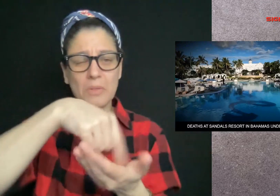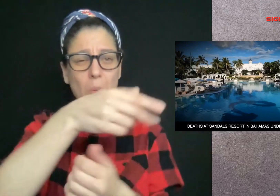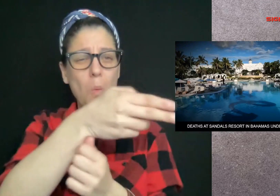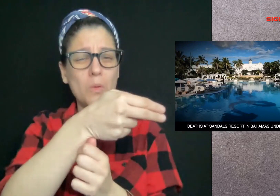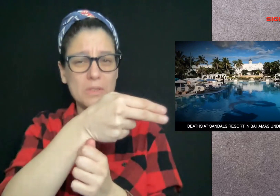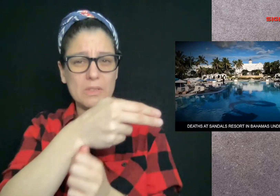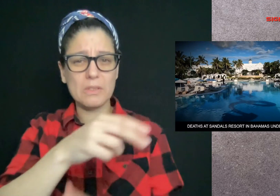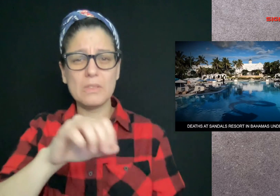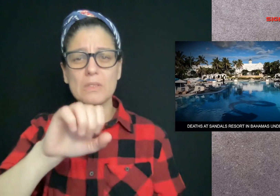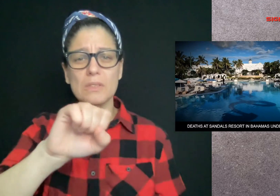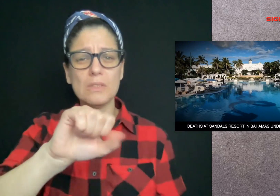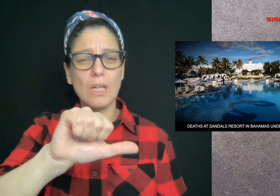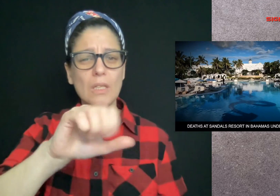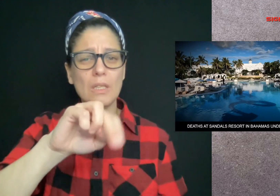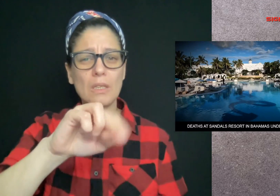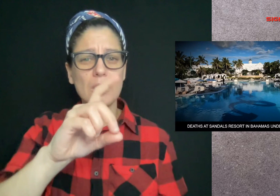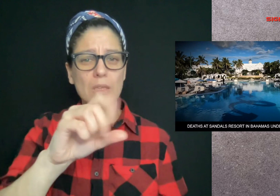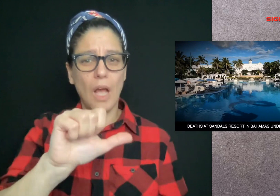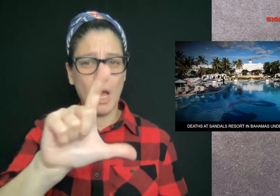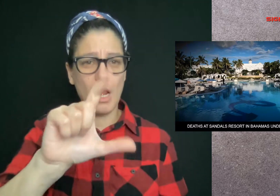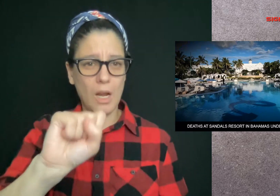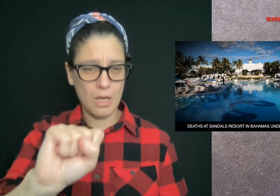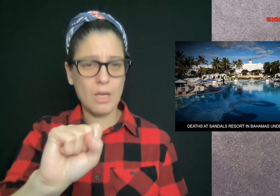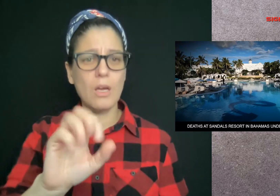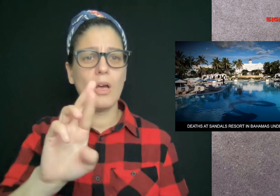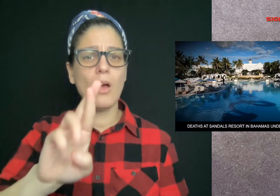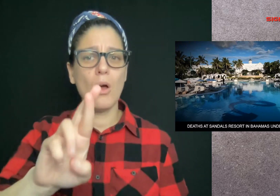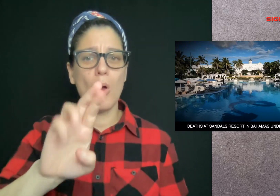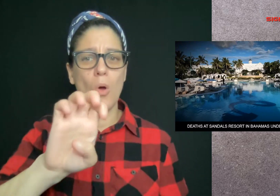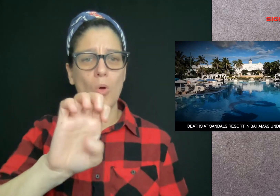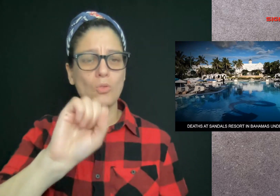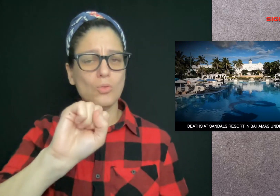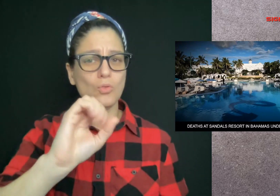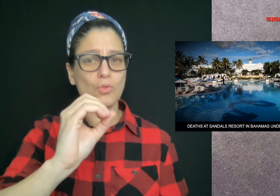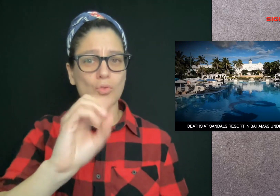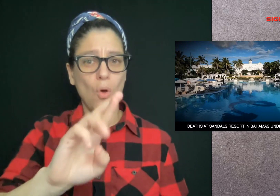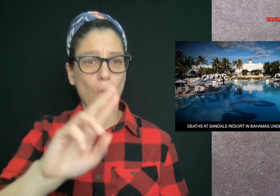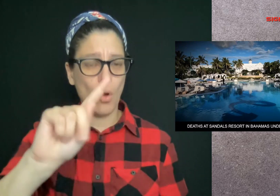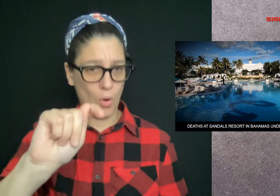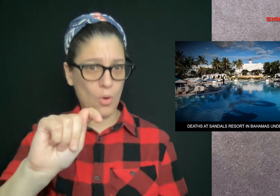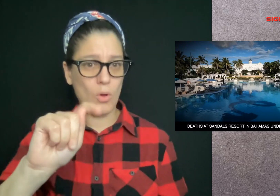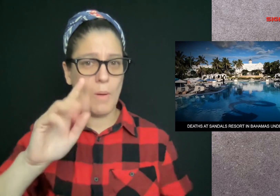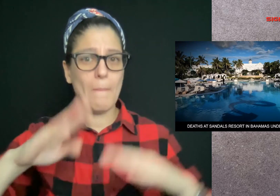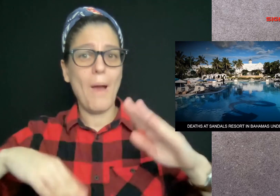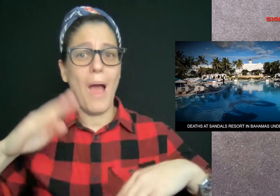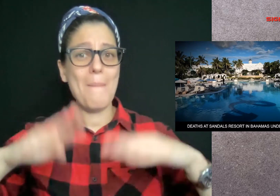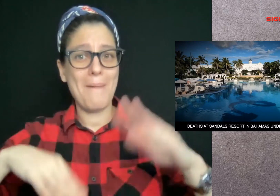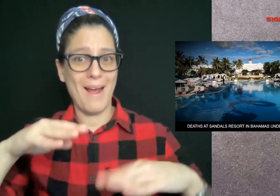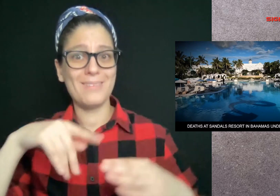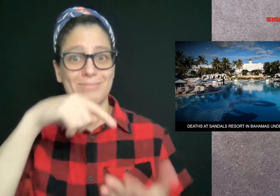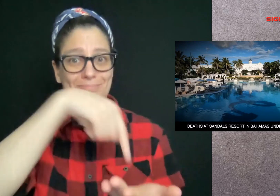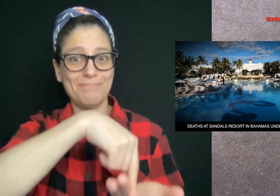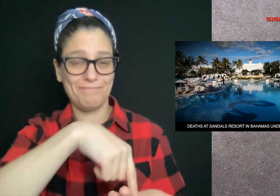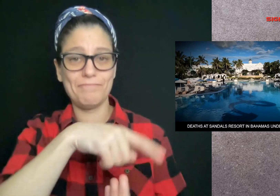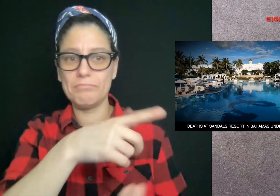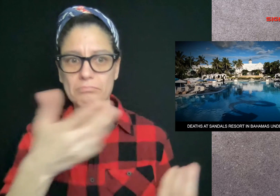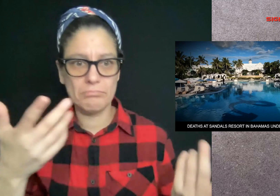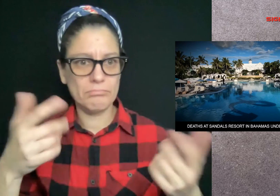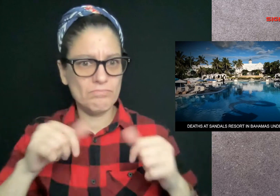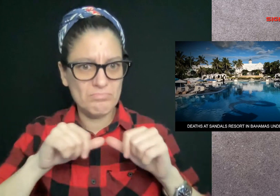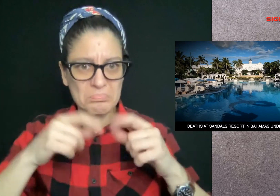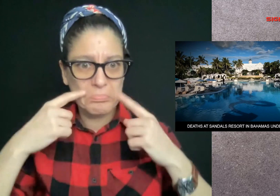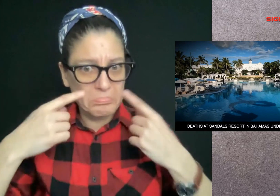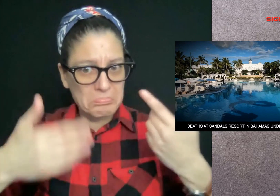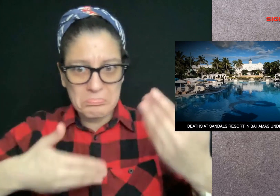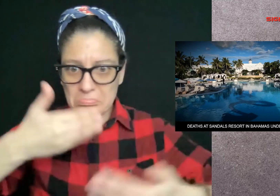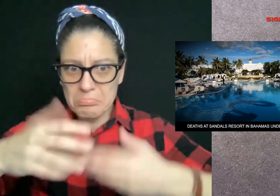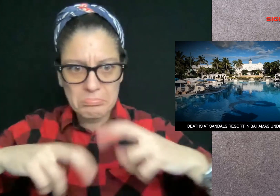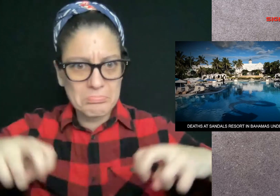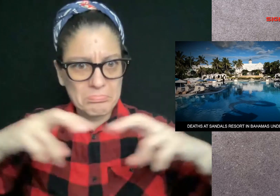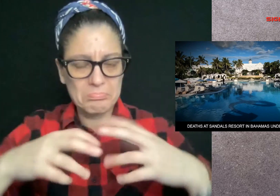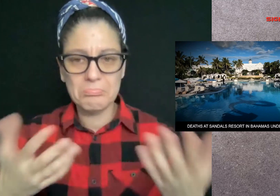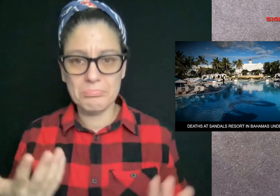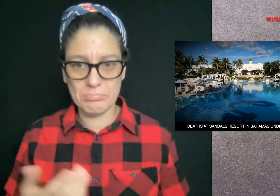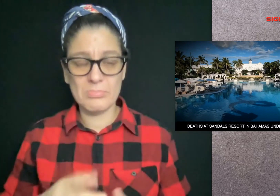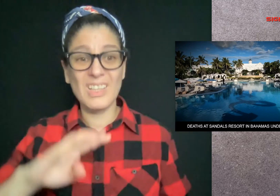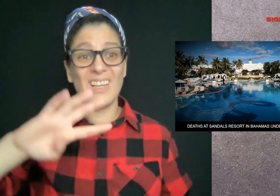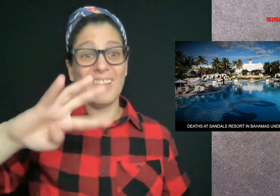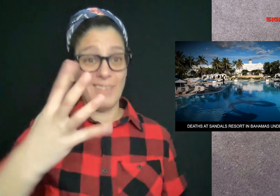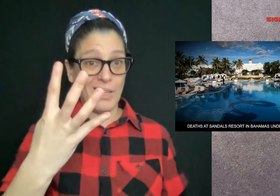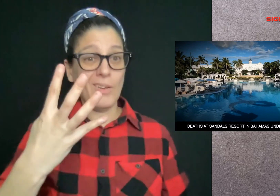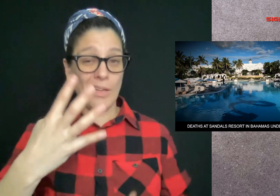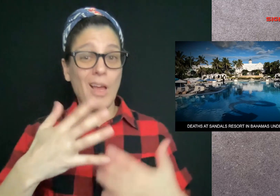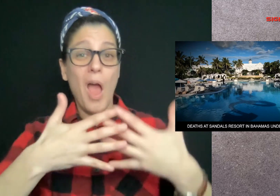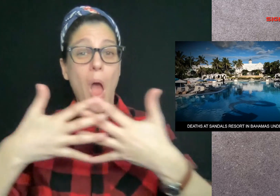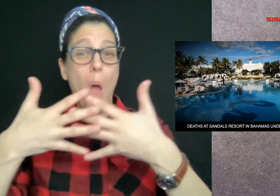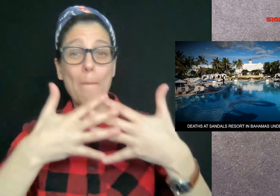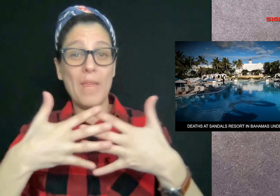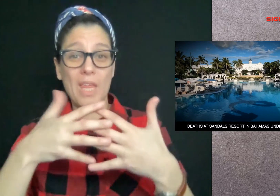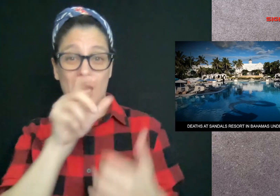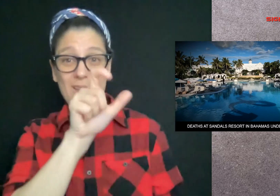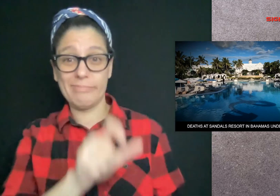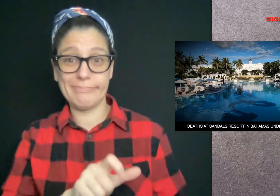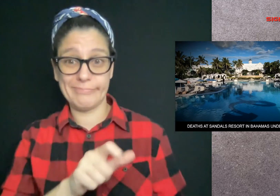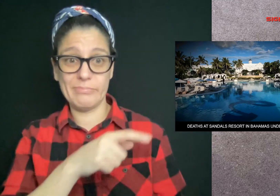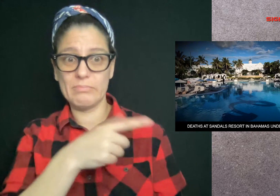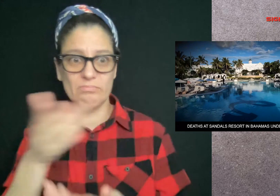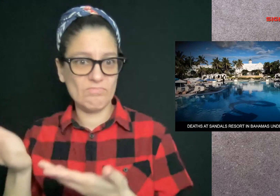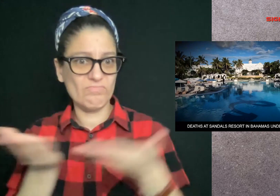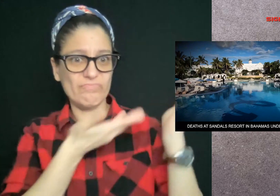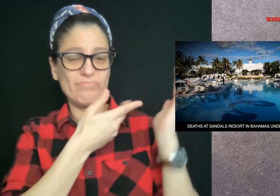of three Americans at the sandals resort in the Bahamas is still going on a fourth American